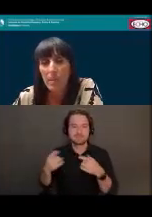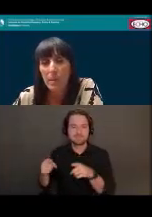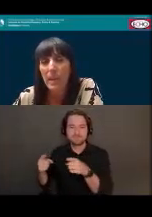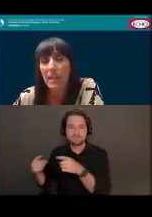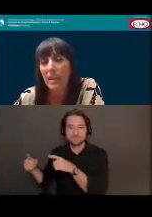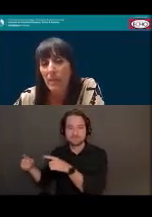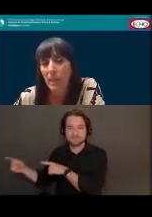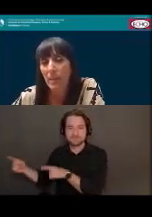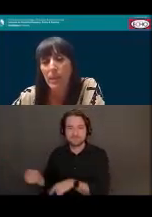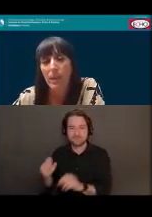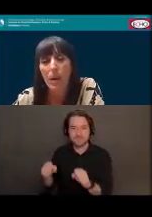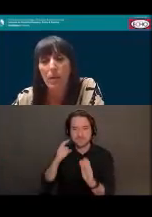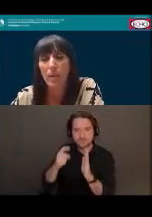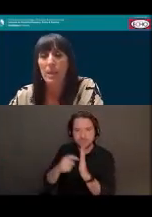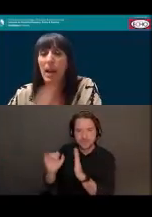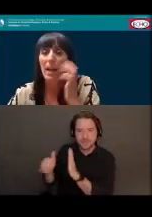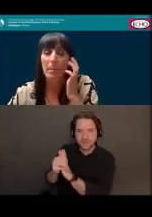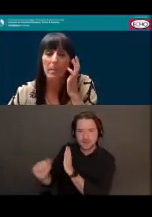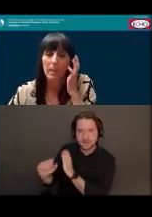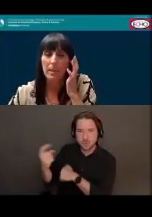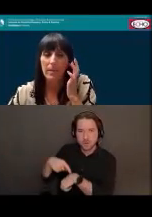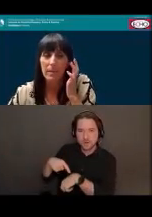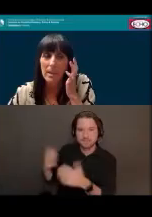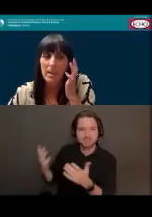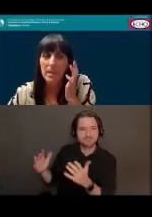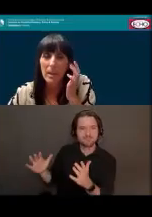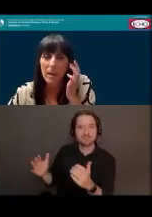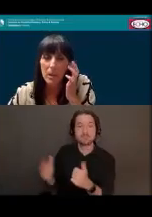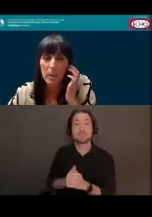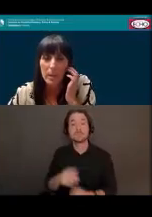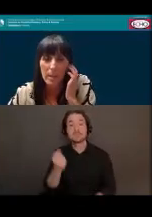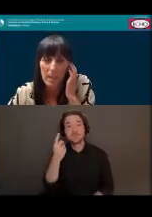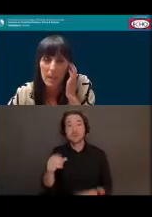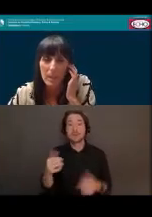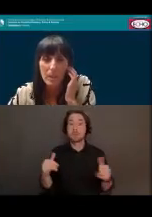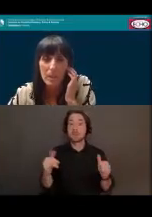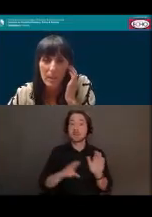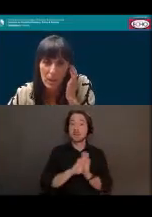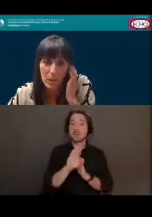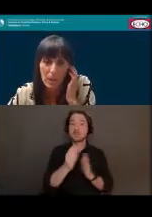play develops over time. It starts with some sense, sensory,